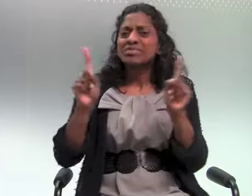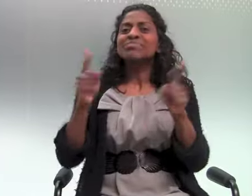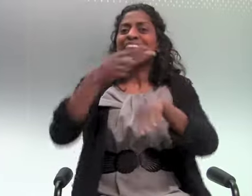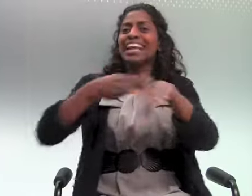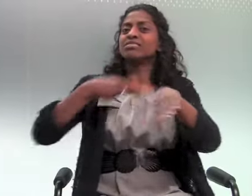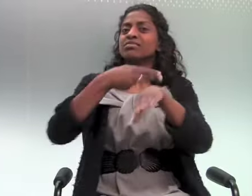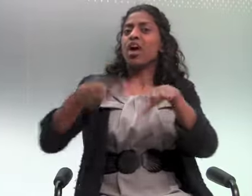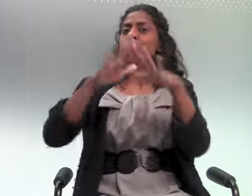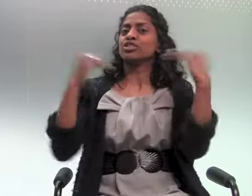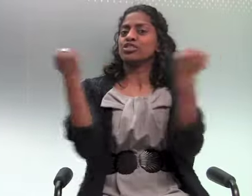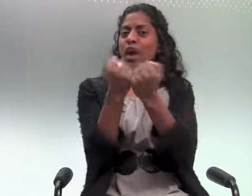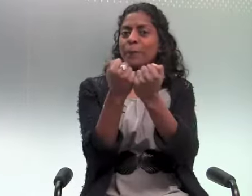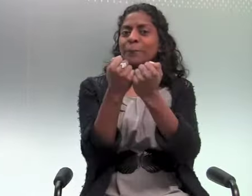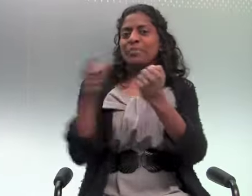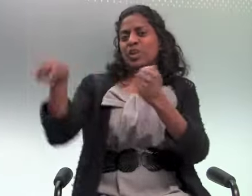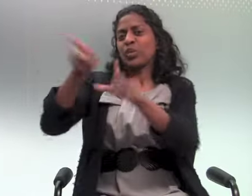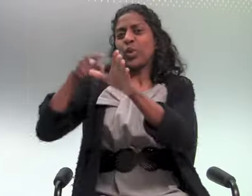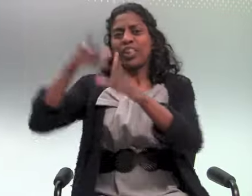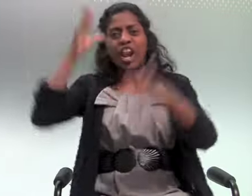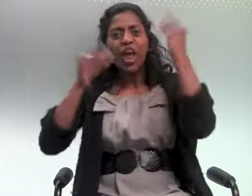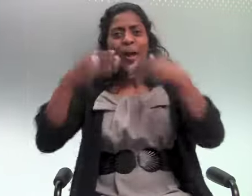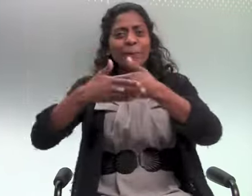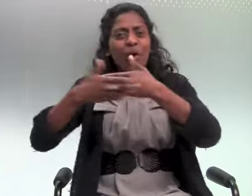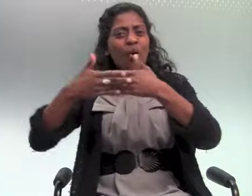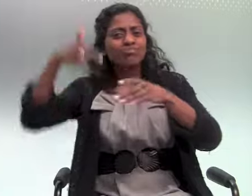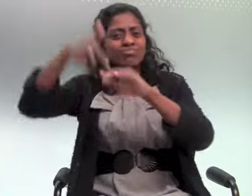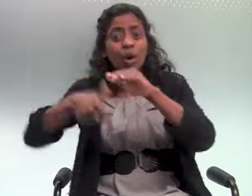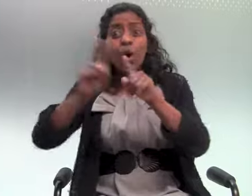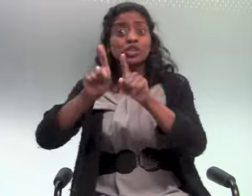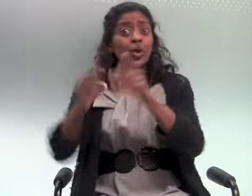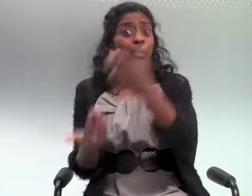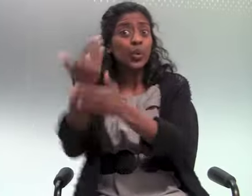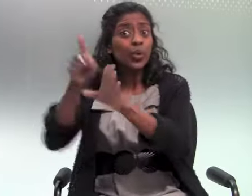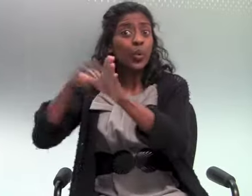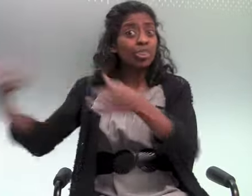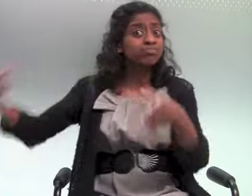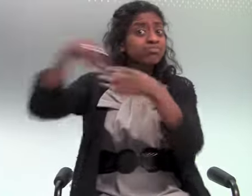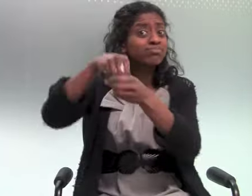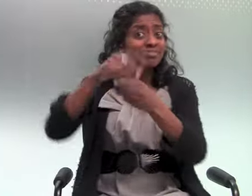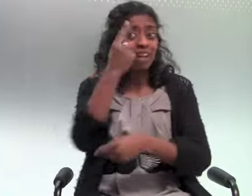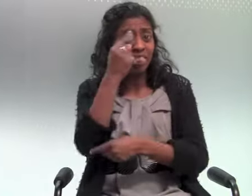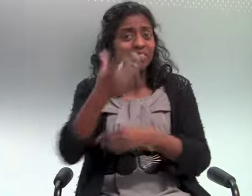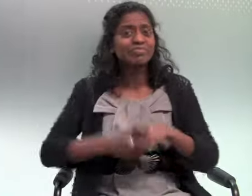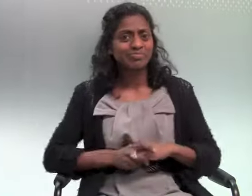to develop on their skills and knowledge. New participants are more than welcome to